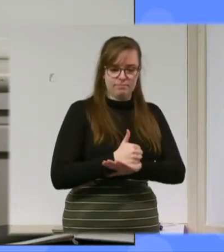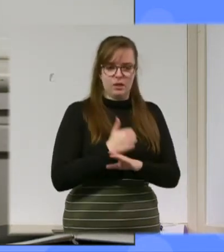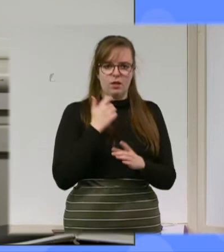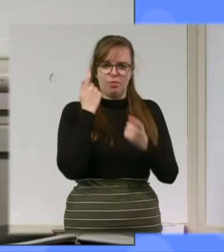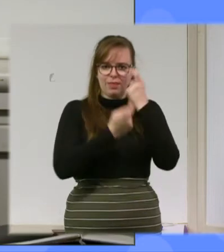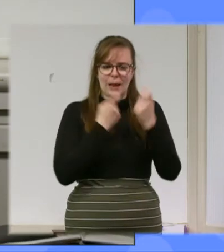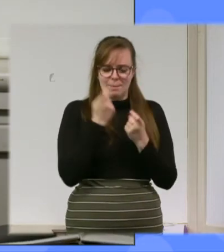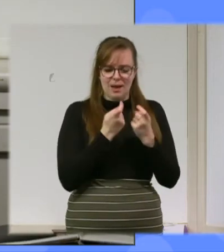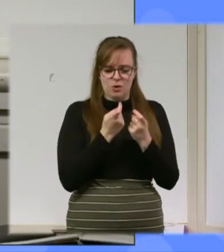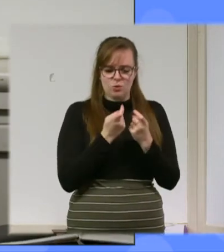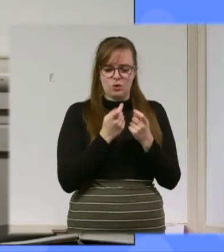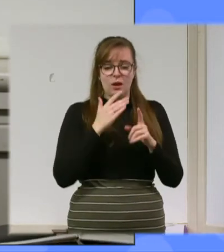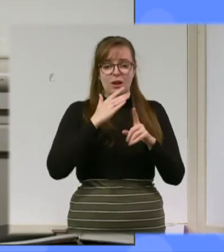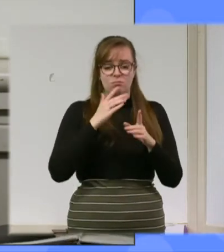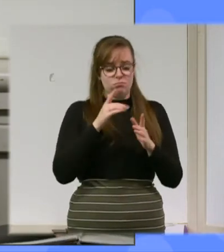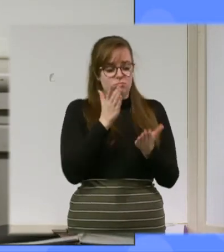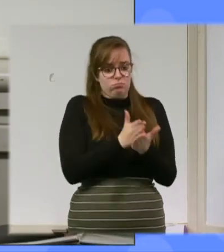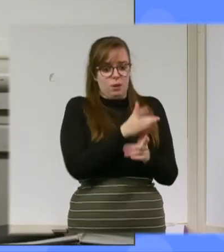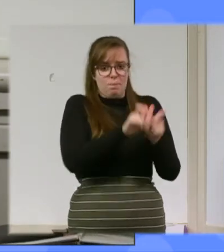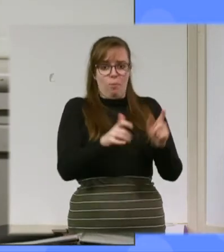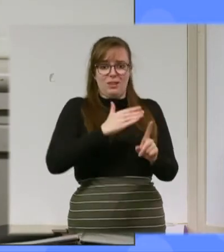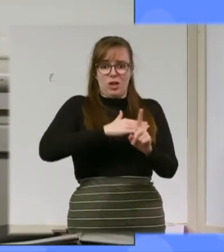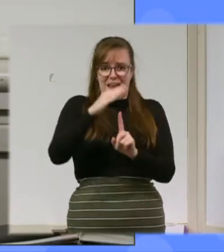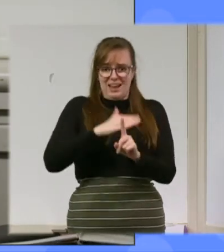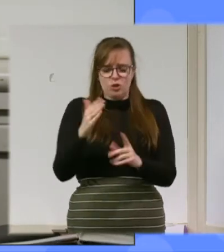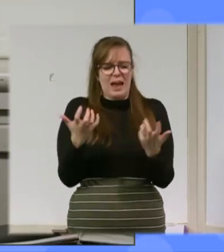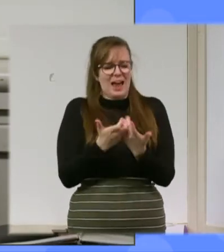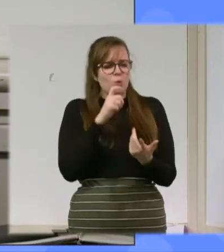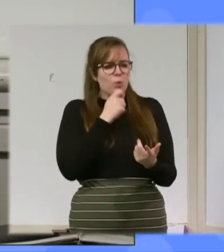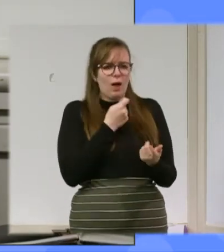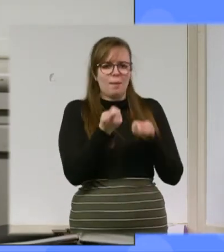with an aging population how we are gonna tackle this and there are no quick